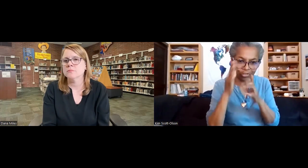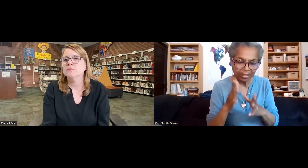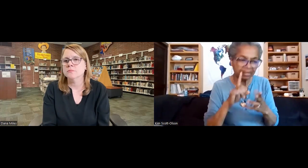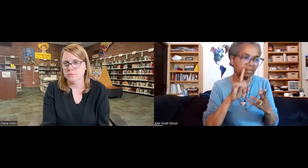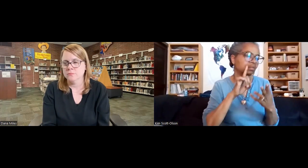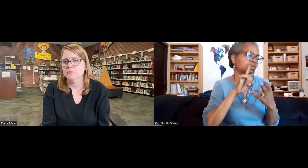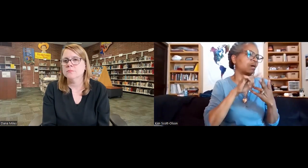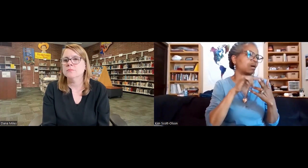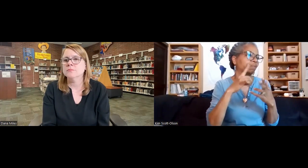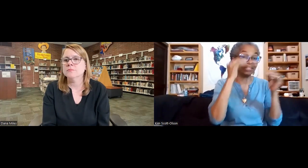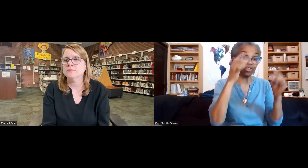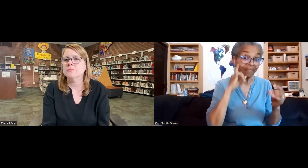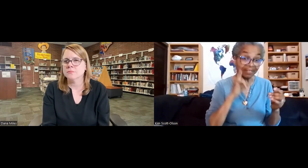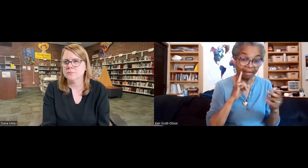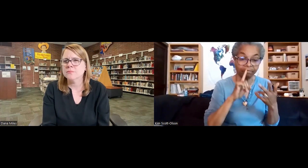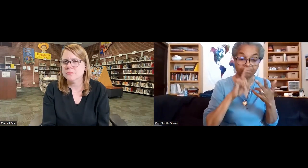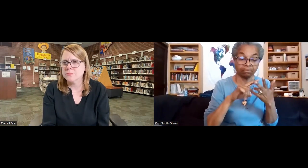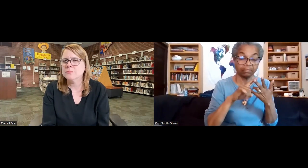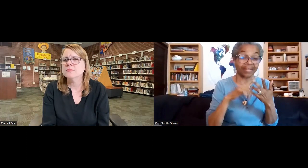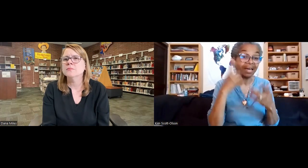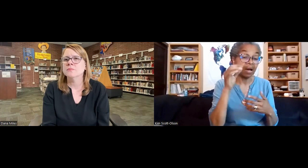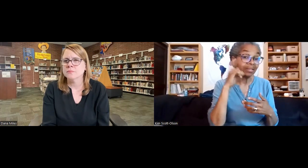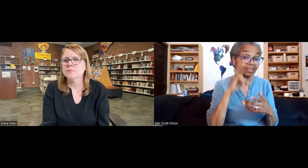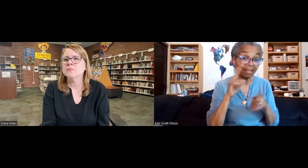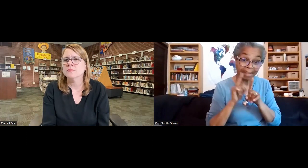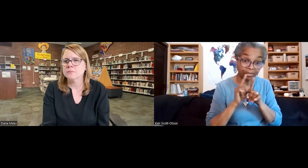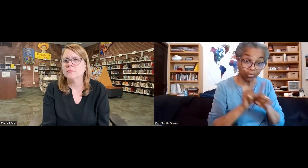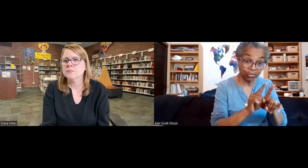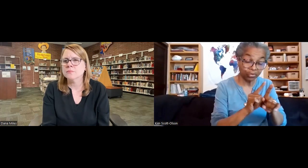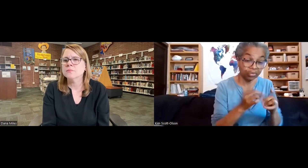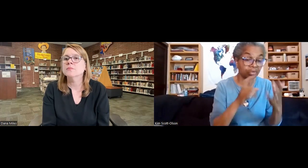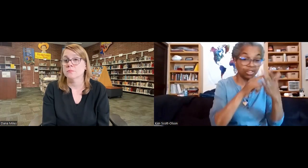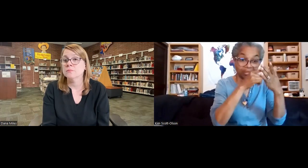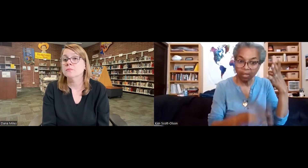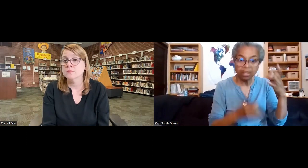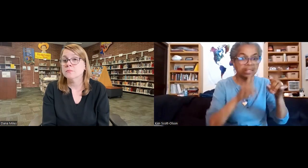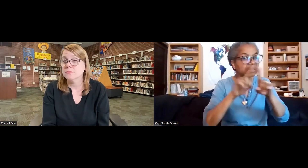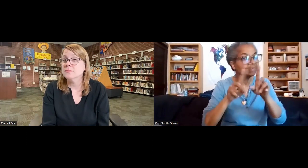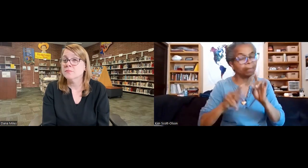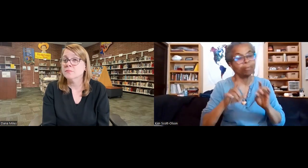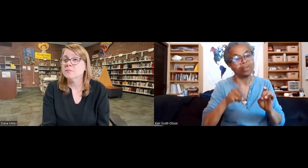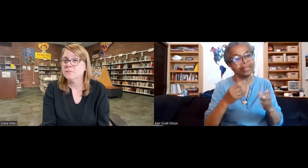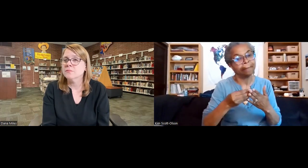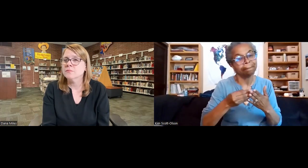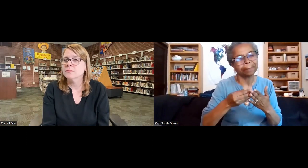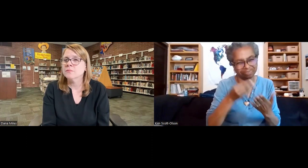such as ASL Specialists, a Teacher of the Deaf, Deaf mentors, and so on.